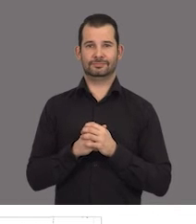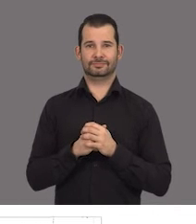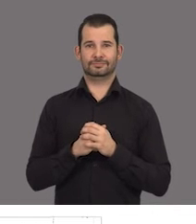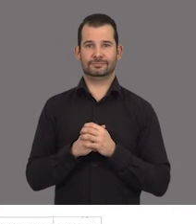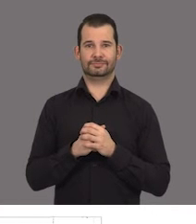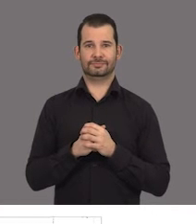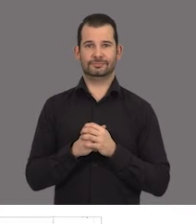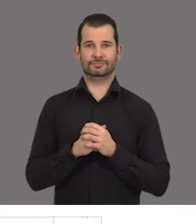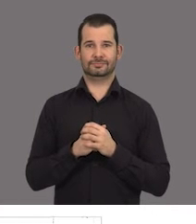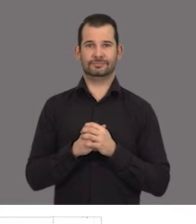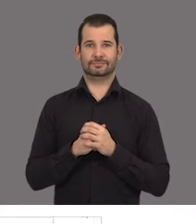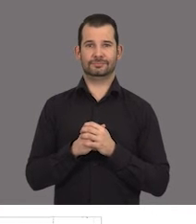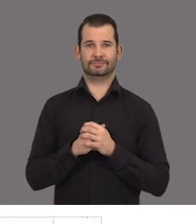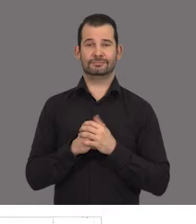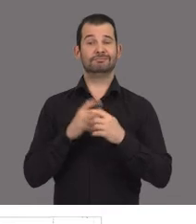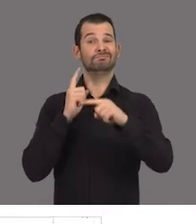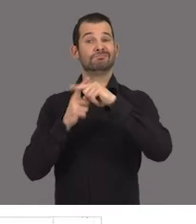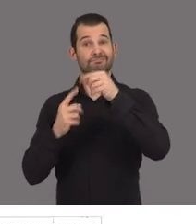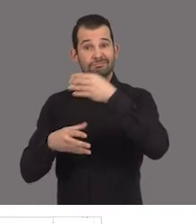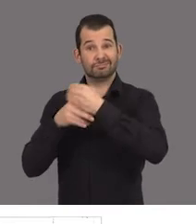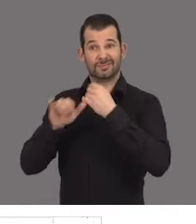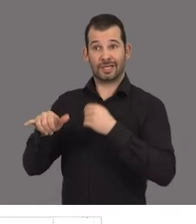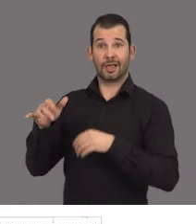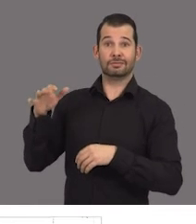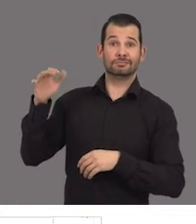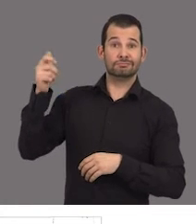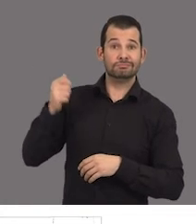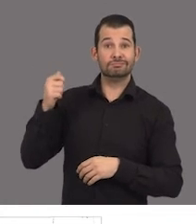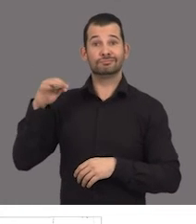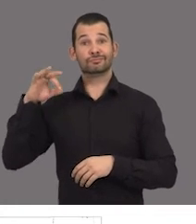In addition to the benefits and credits we have covered today,